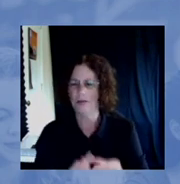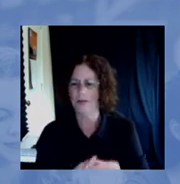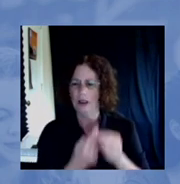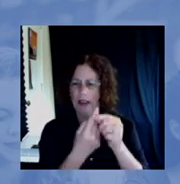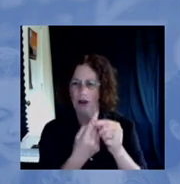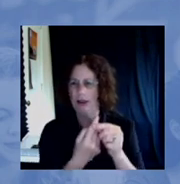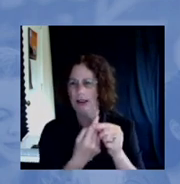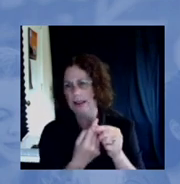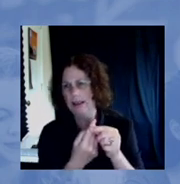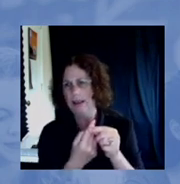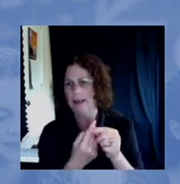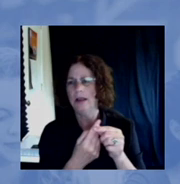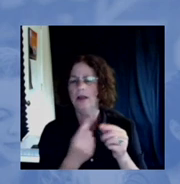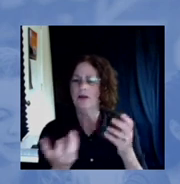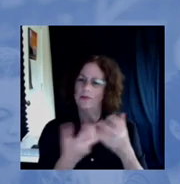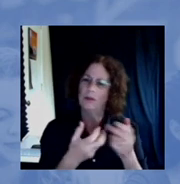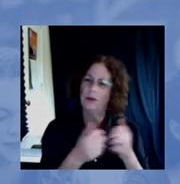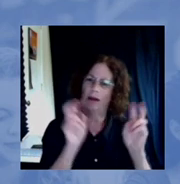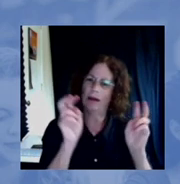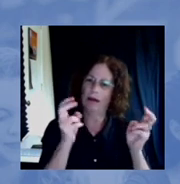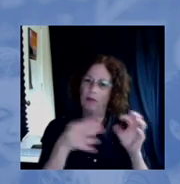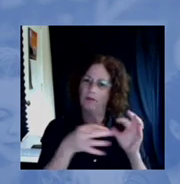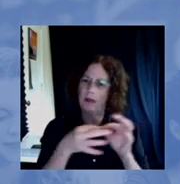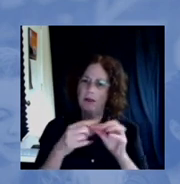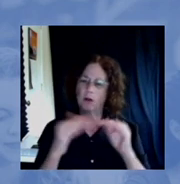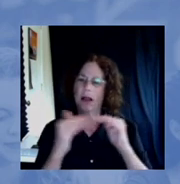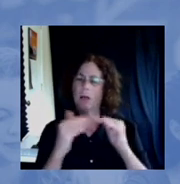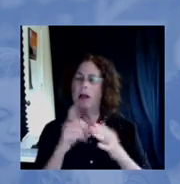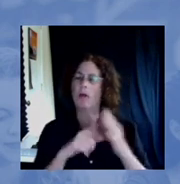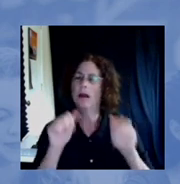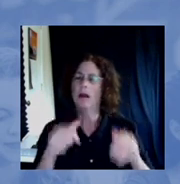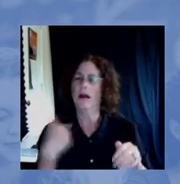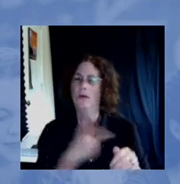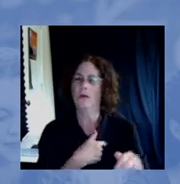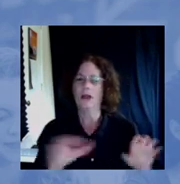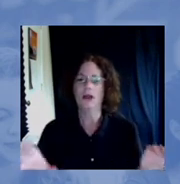WITH THE THEME AS RELATES TO EQUITY, WHAT IS THAT WE CAN DO THAT WE MEET THE NEEDS OF